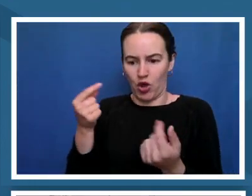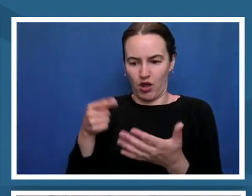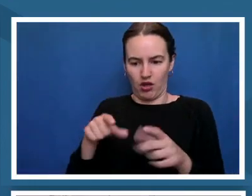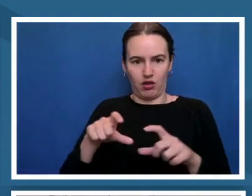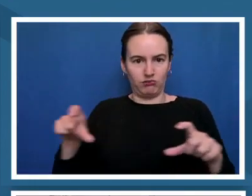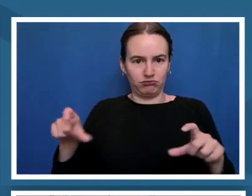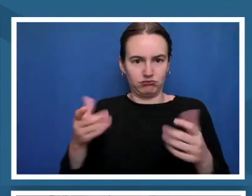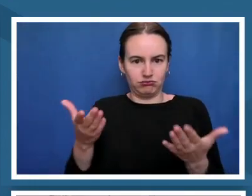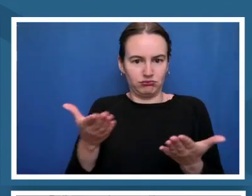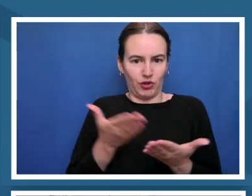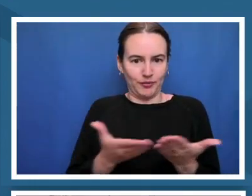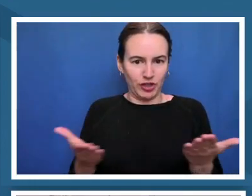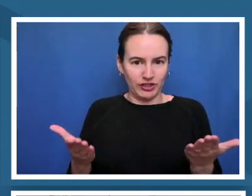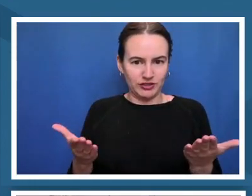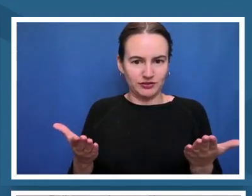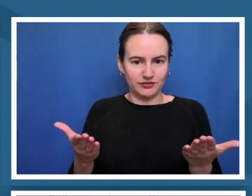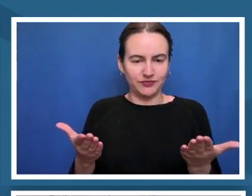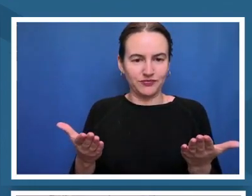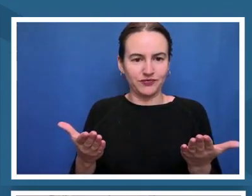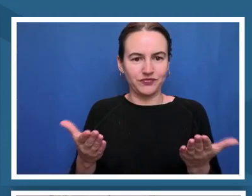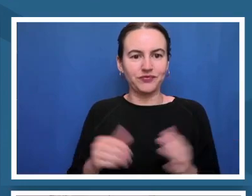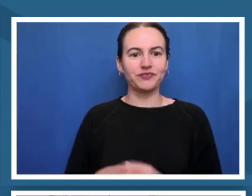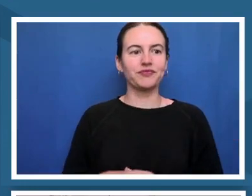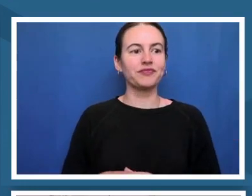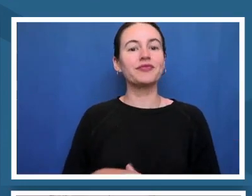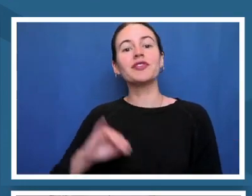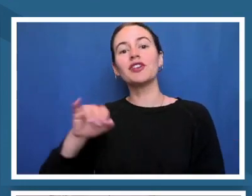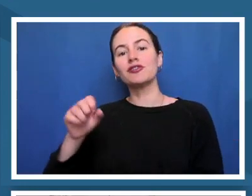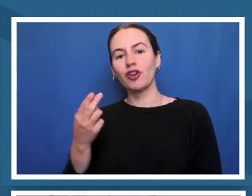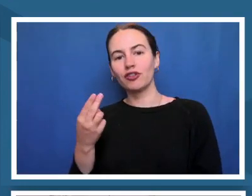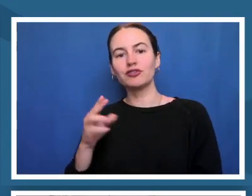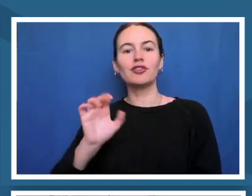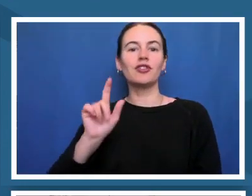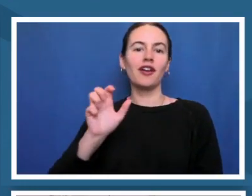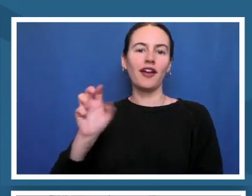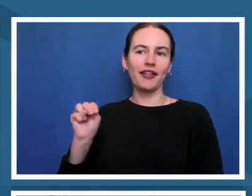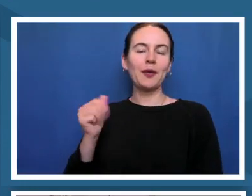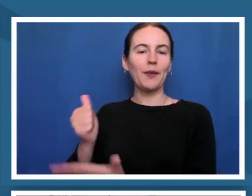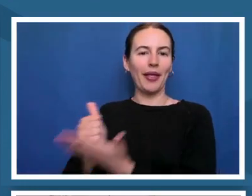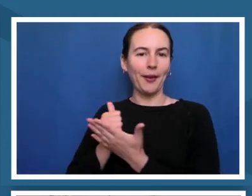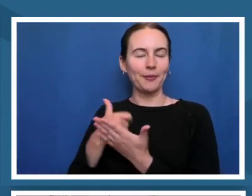dr bell and colleen are going to be helping me